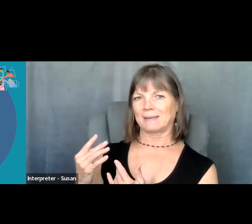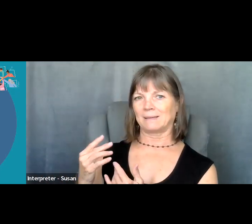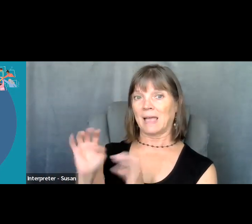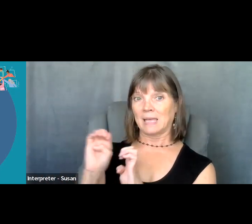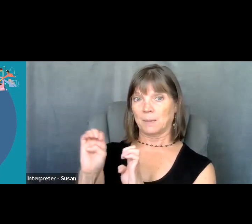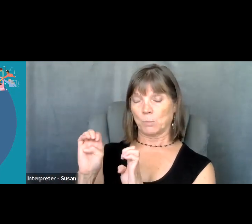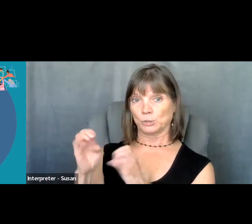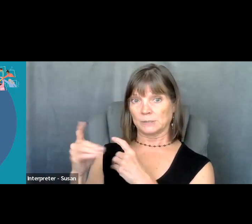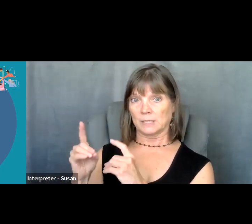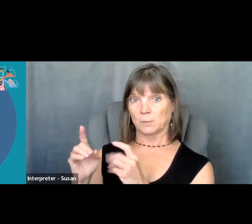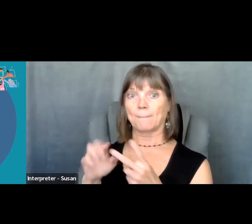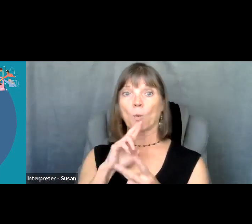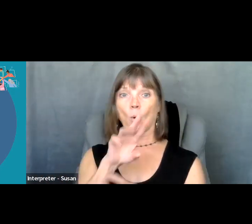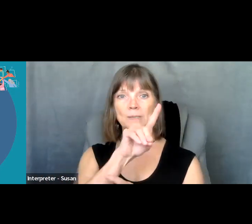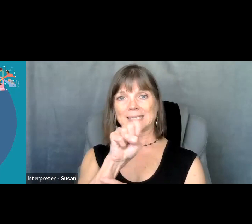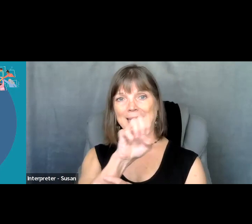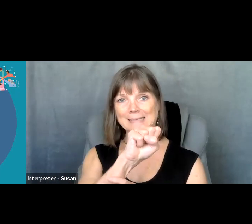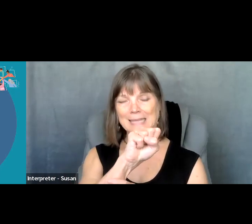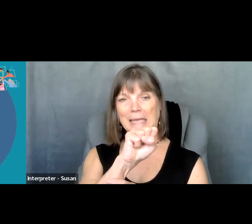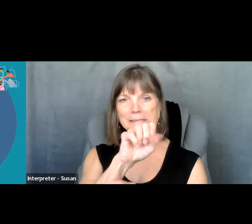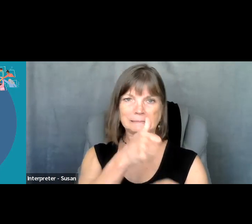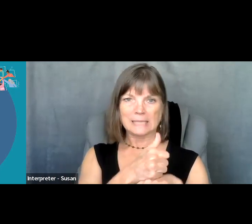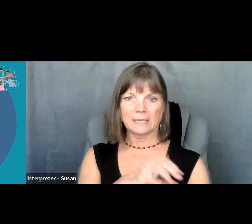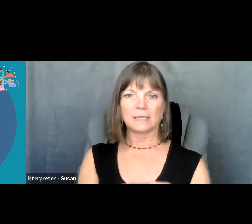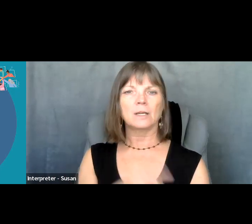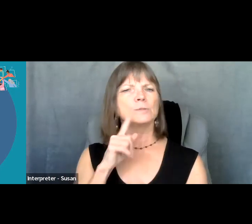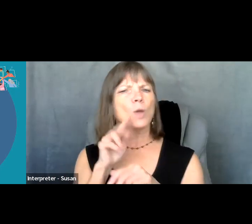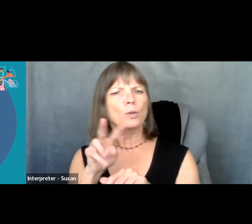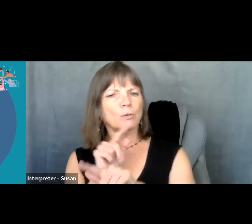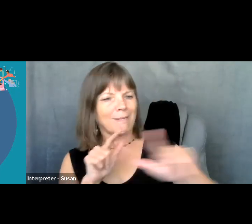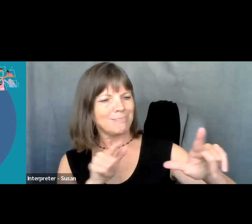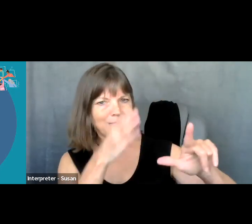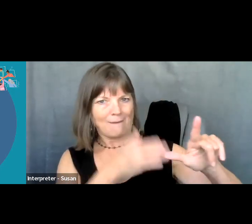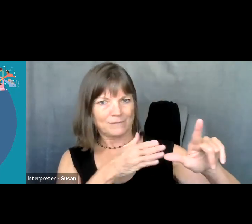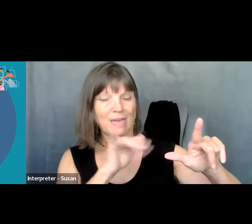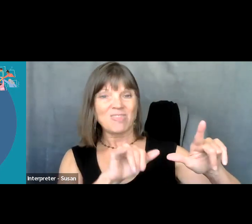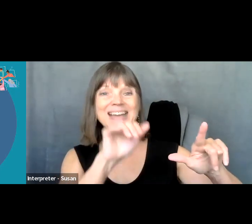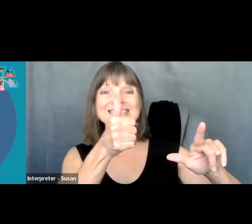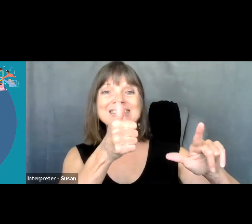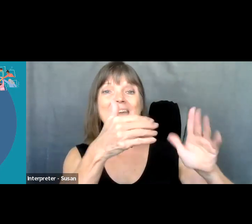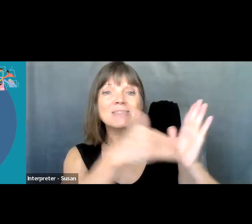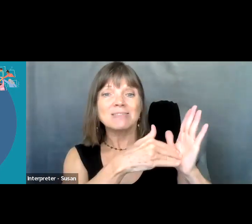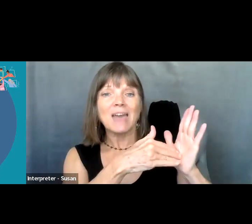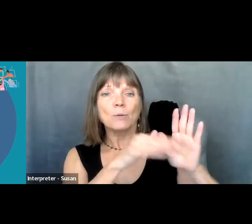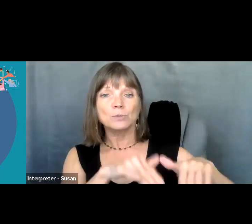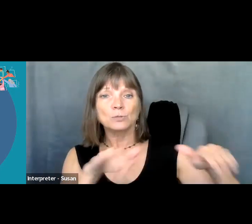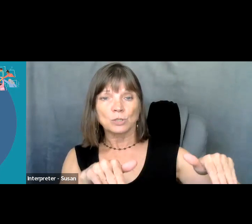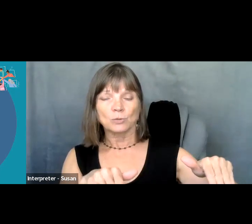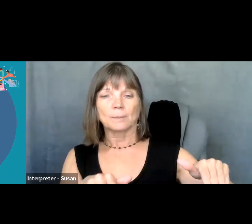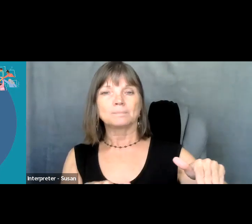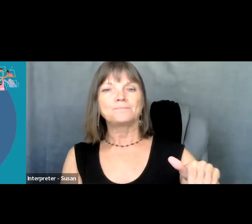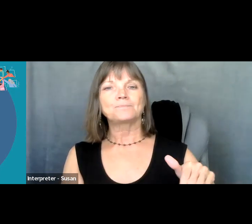Kelly Crosbie (she/her): So on the left-hand side we look at the number of children per ten thousand children. We try to normalize across the Illinois